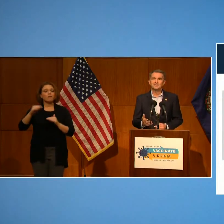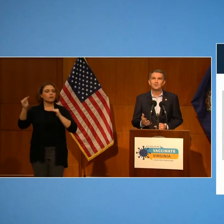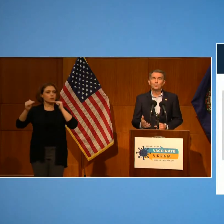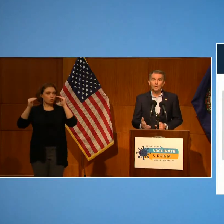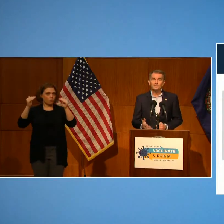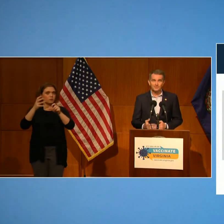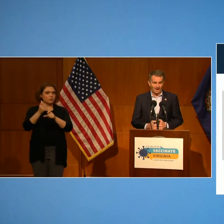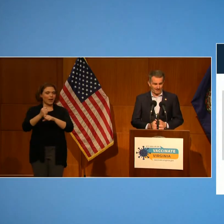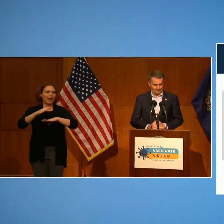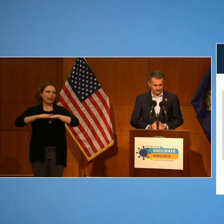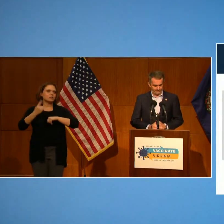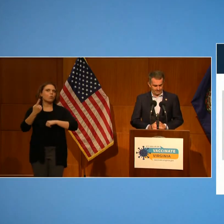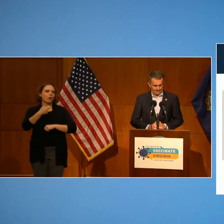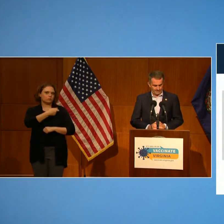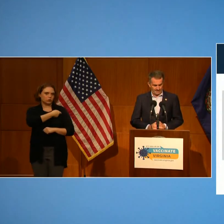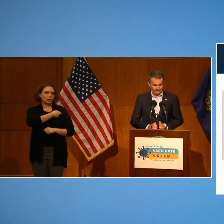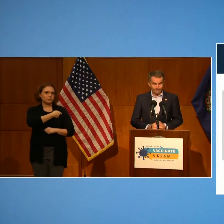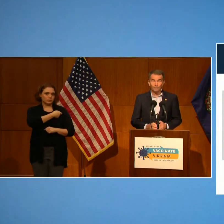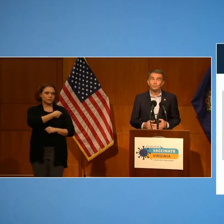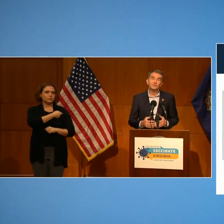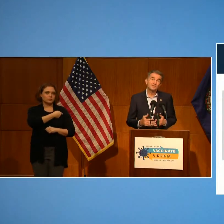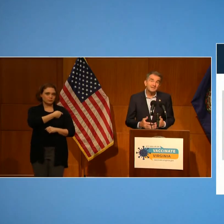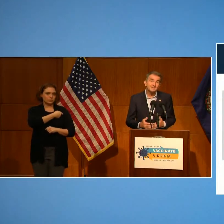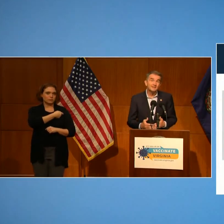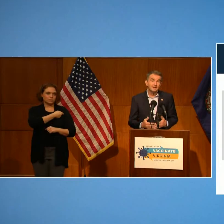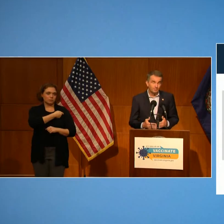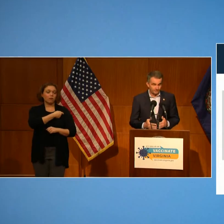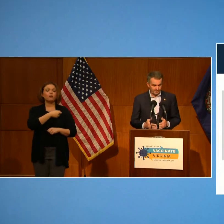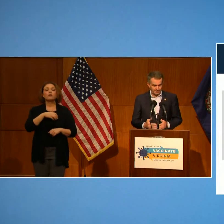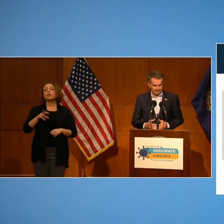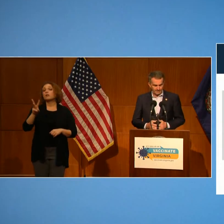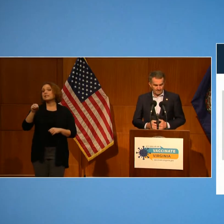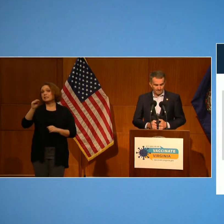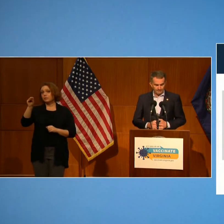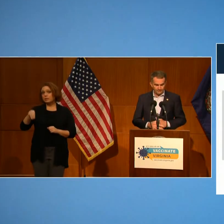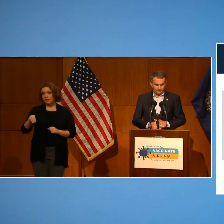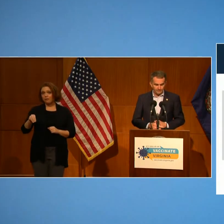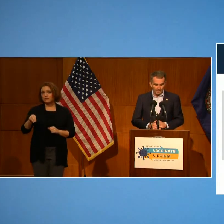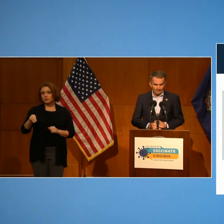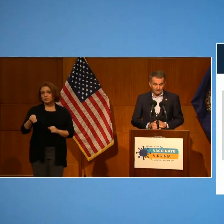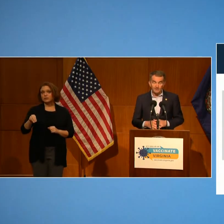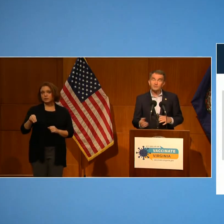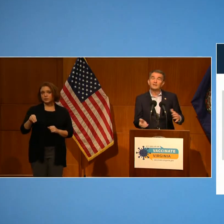THAN 80% OF ADULTS IN VIRGINIA